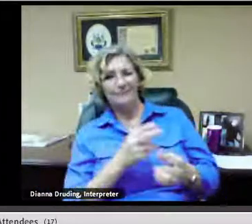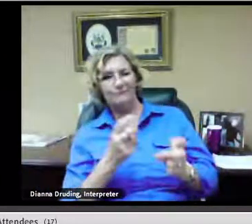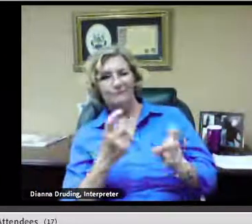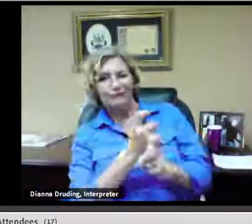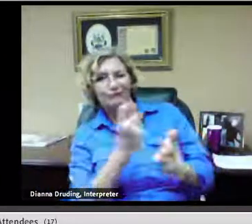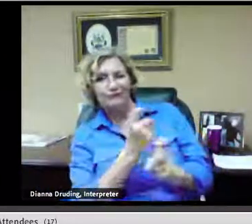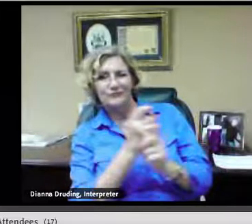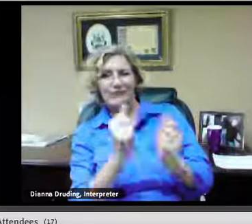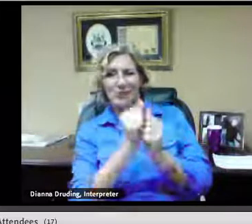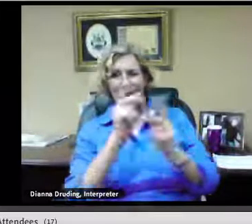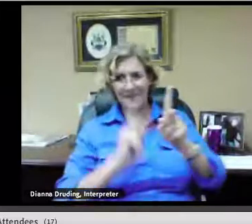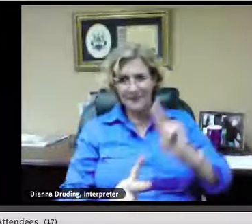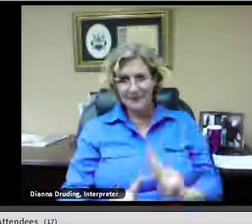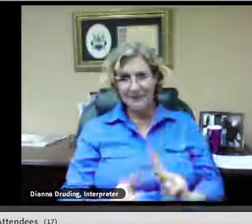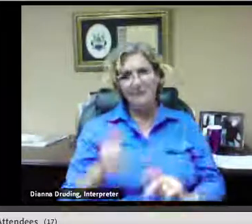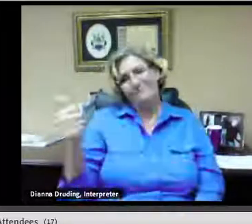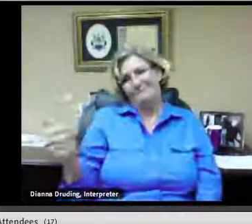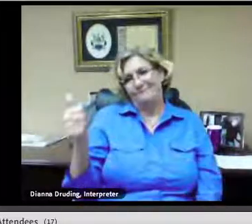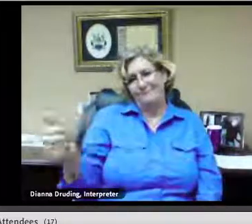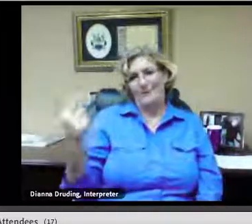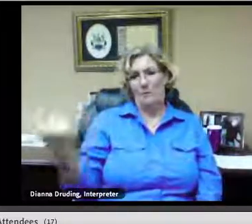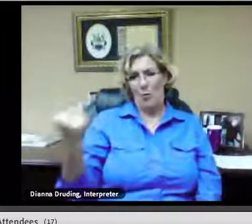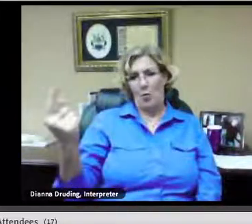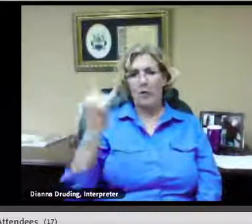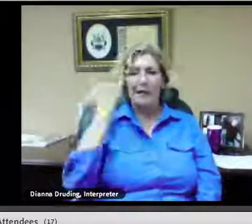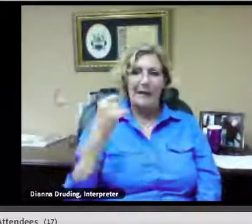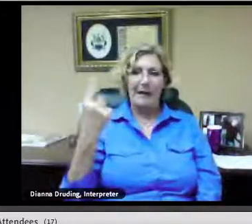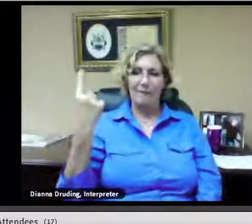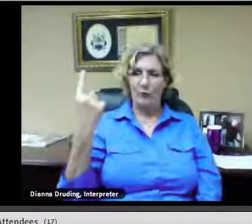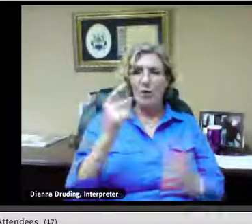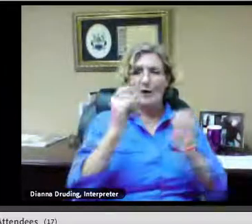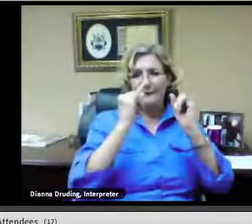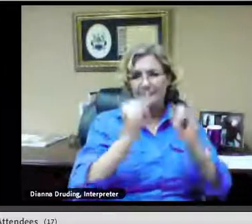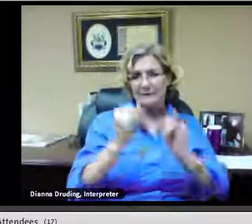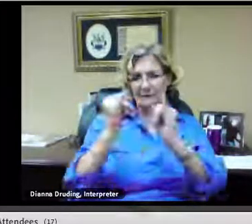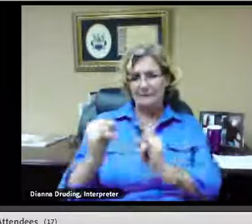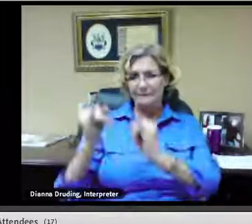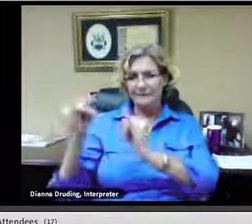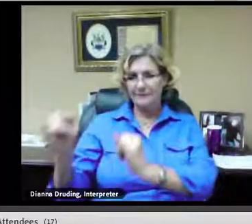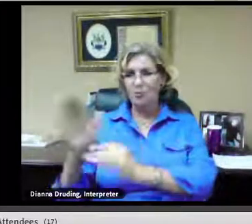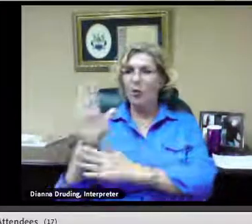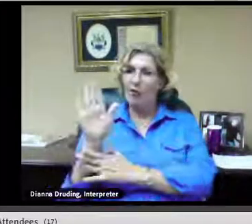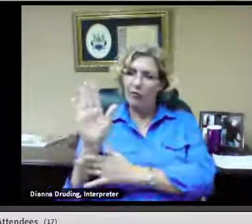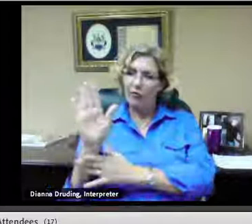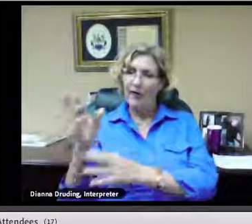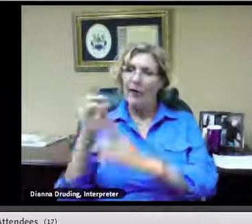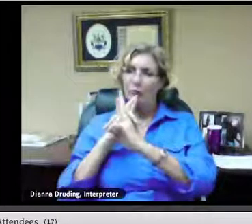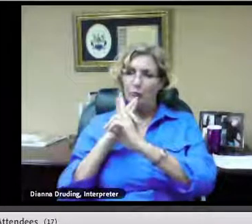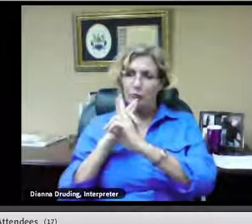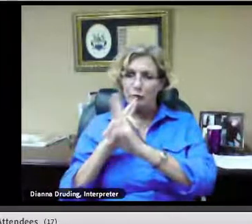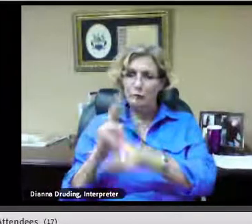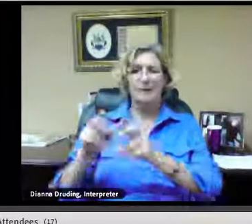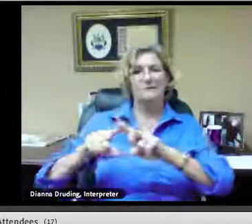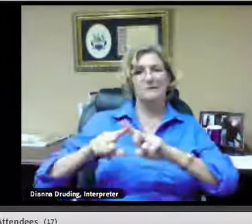and disabilities is an individual. Don't assume that you know without being told what aid to give.